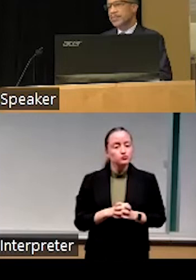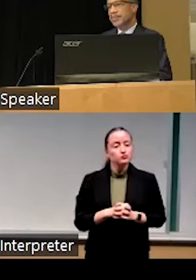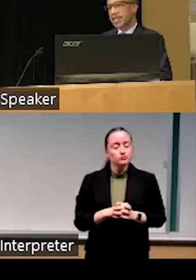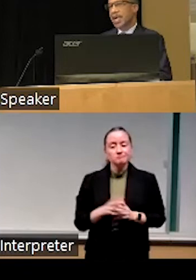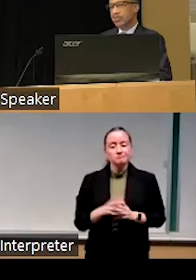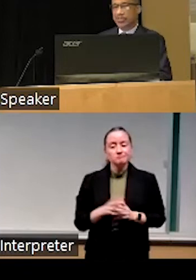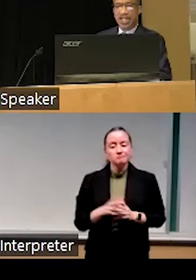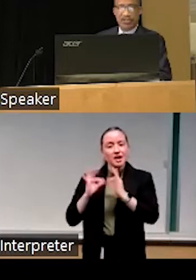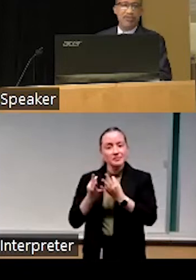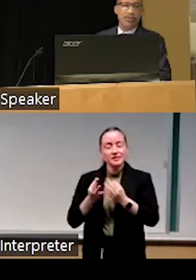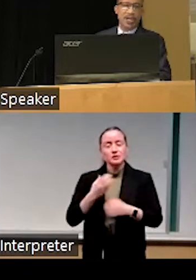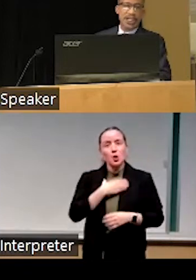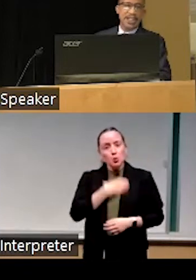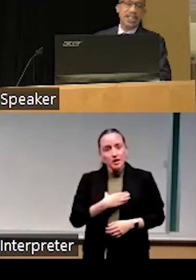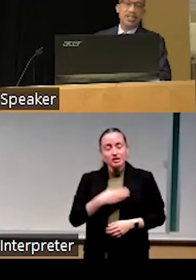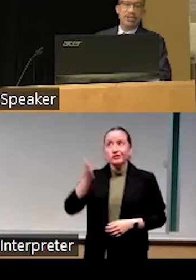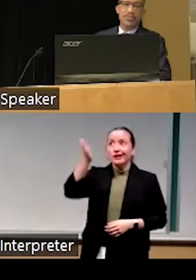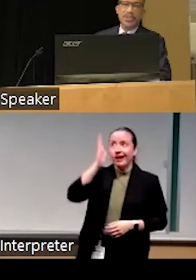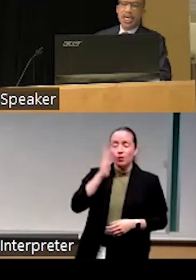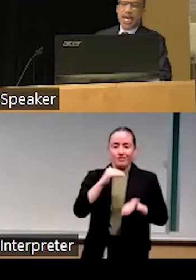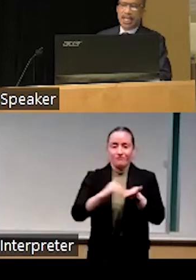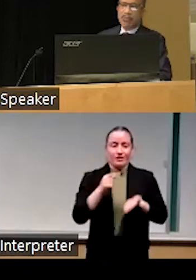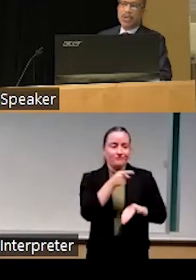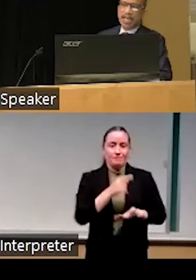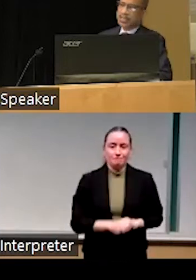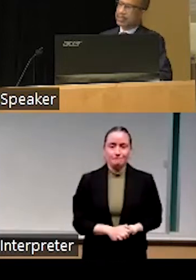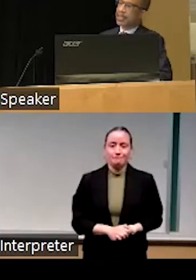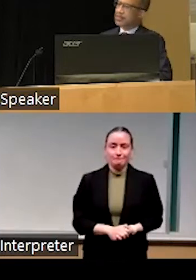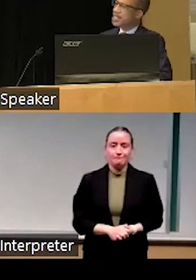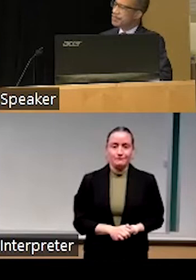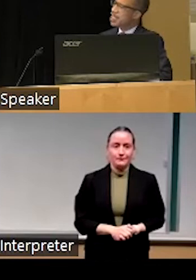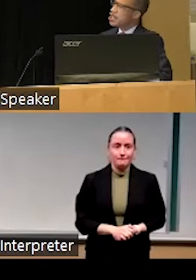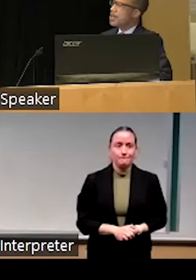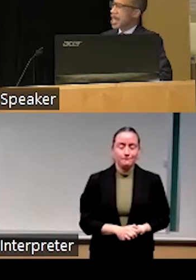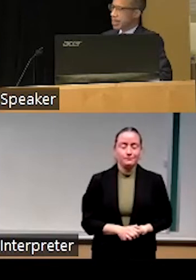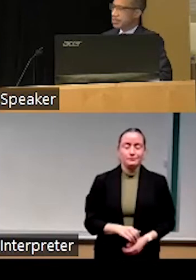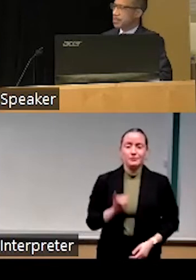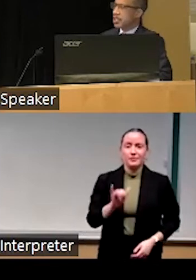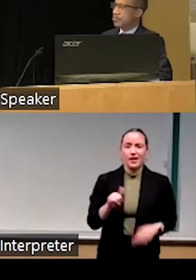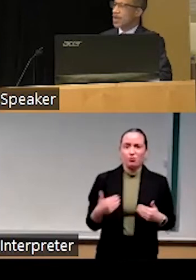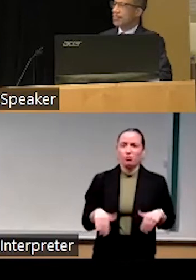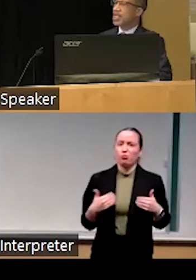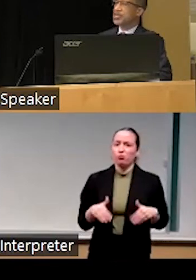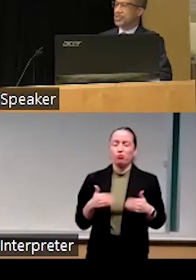um that God would forgive him for what he did and that made a significant impact around the country